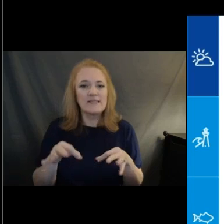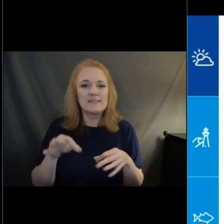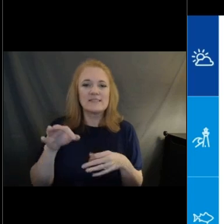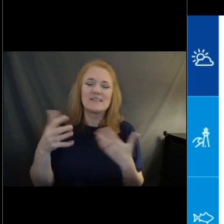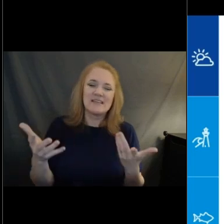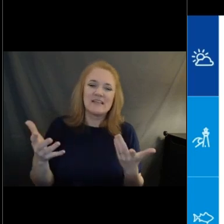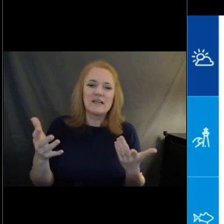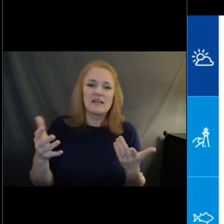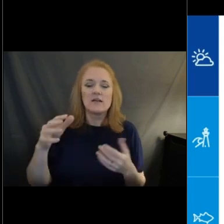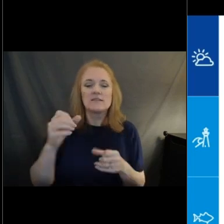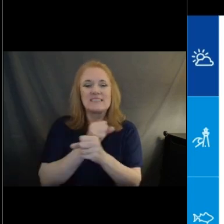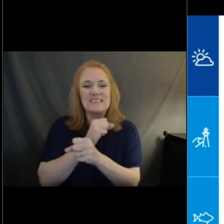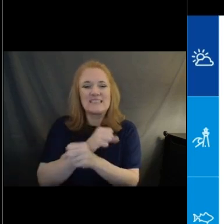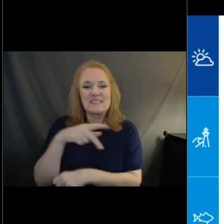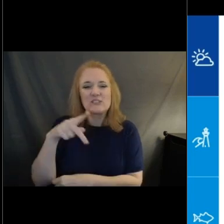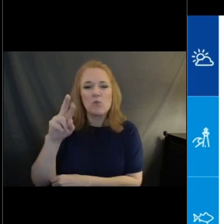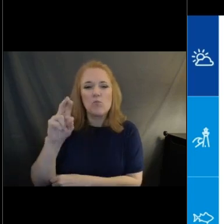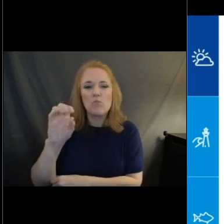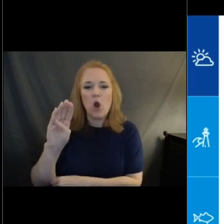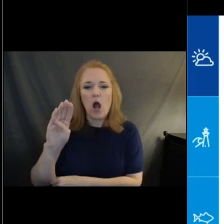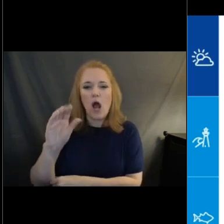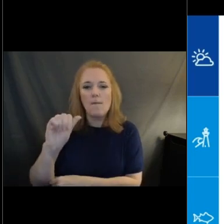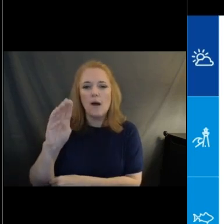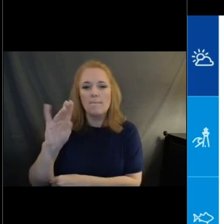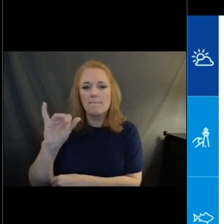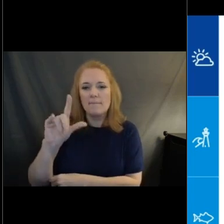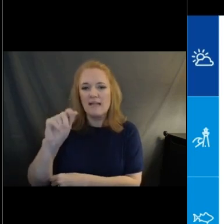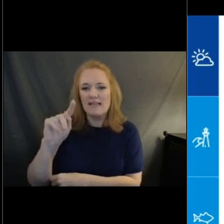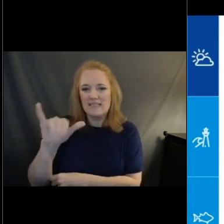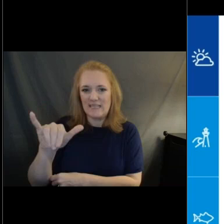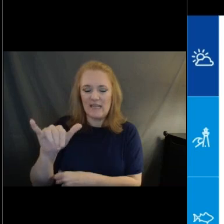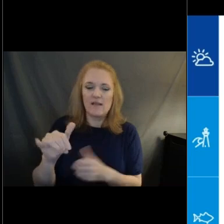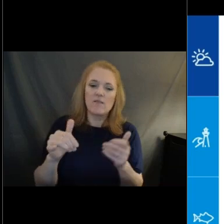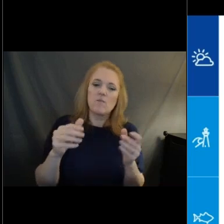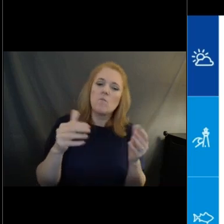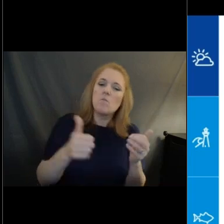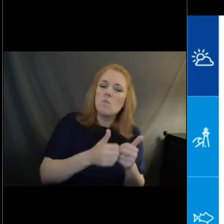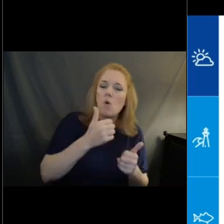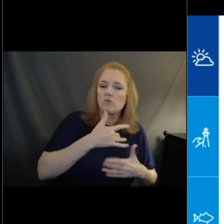all three categories, just the most favorite category is the one plotted. For the seasonal